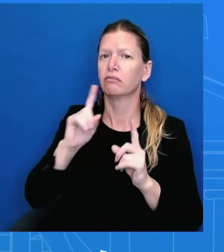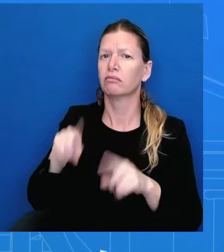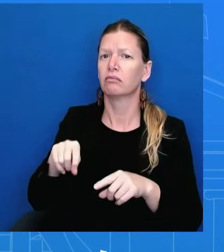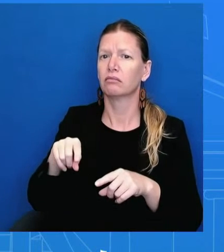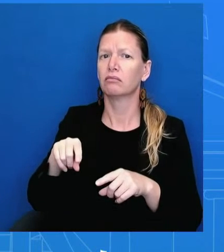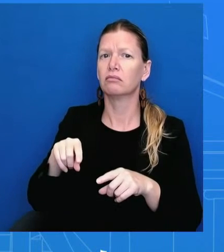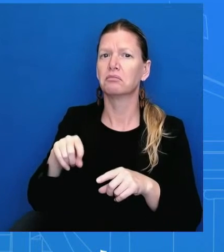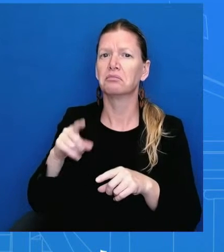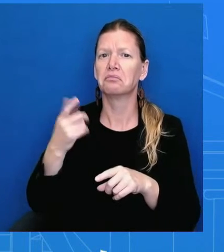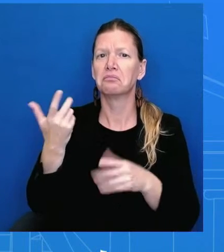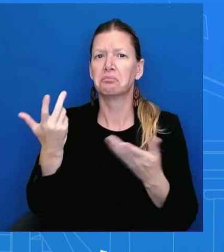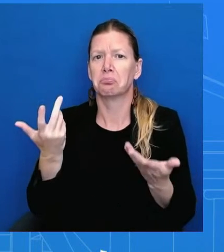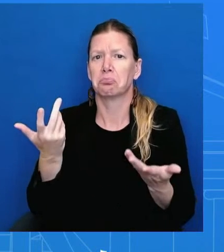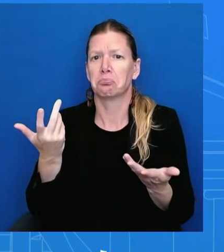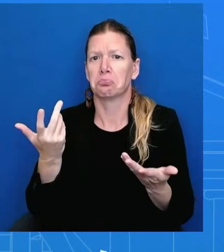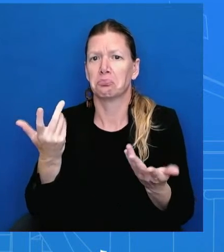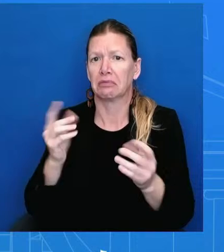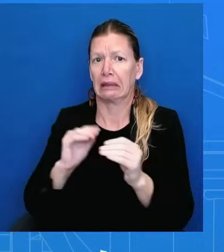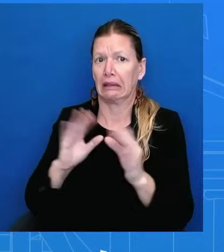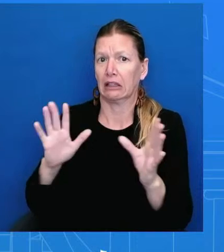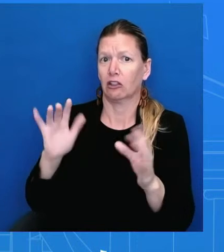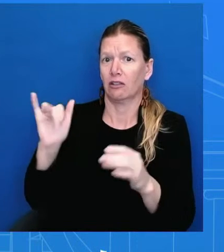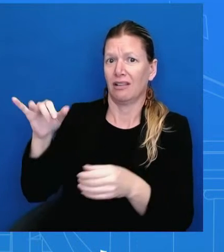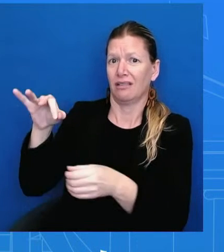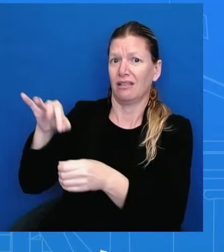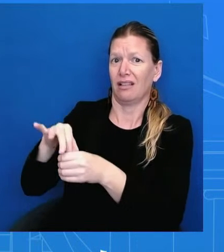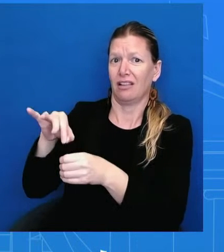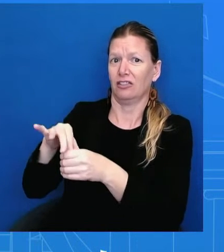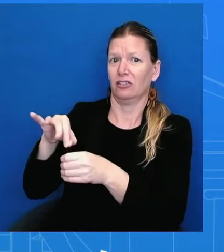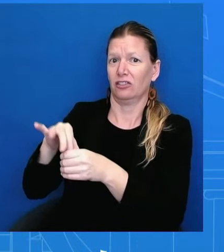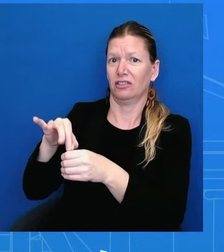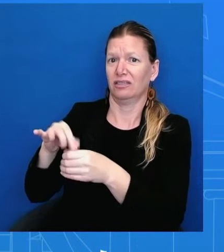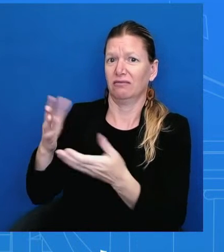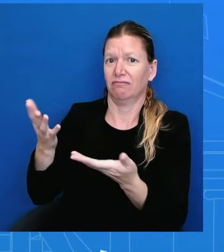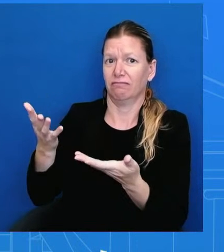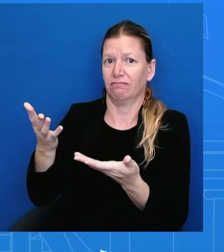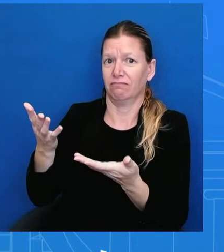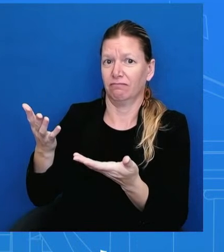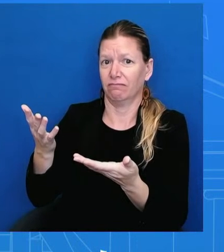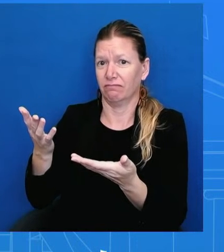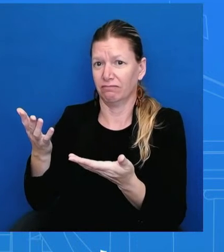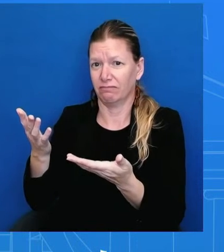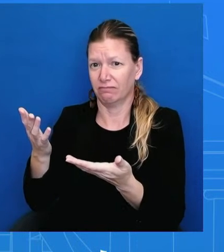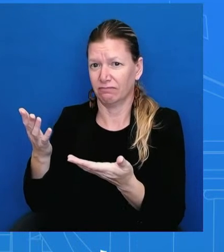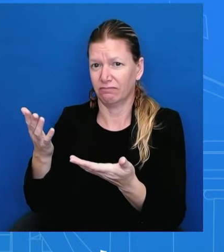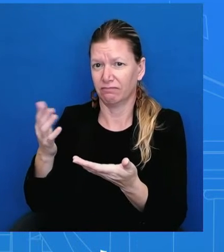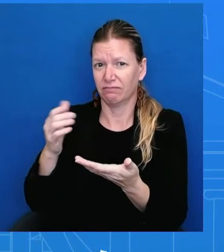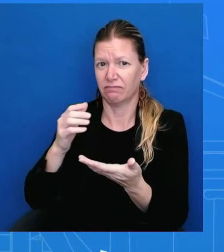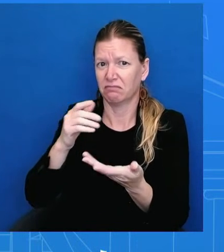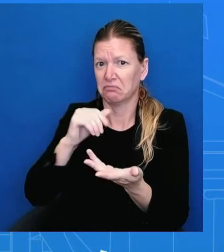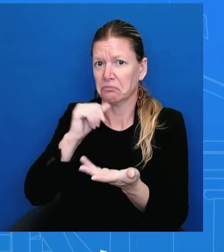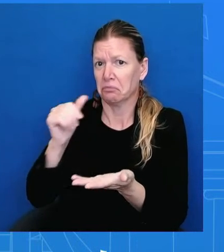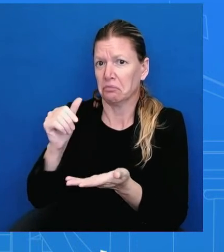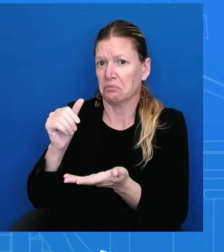that the compromise in a democracy is going to have to still be the watchword in France as it is here in the United States.